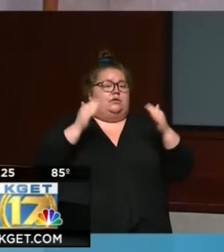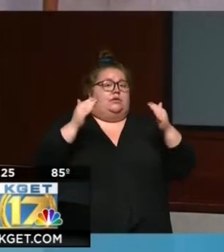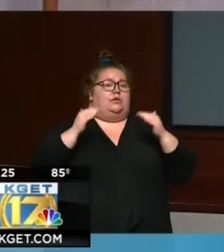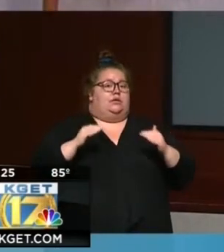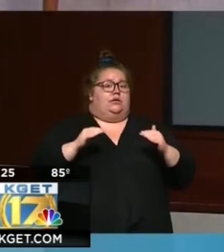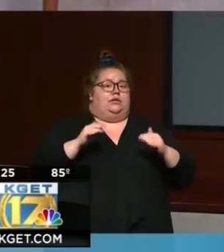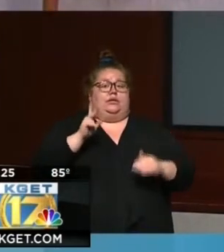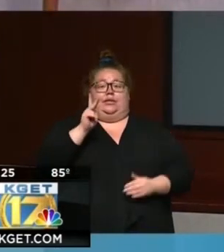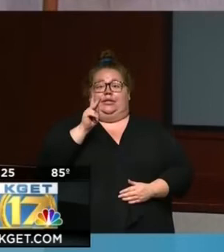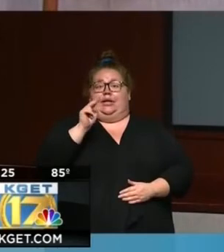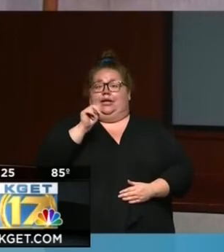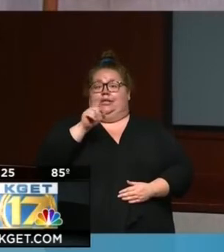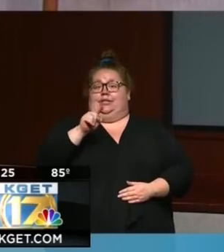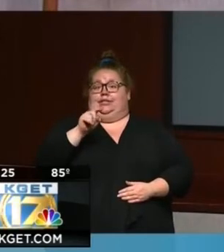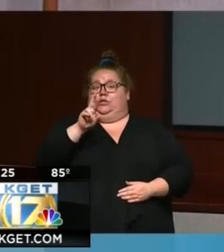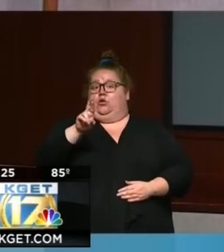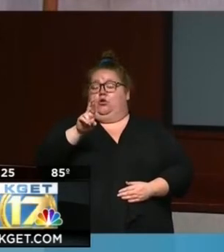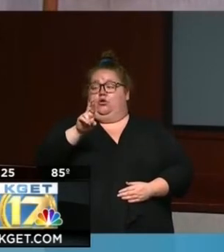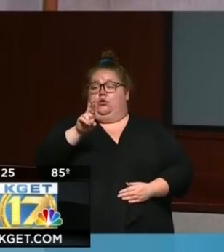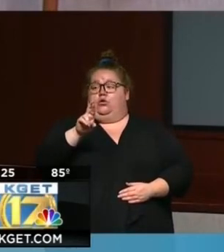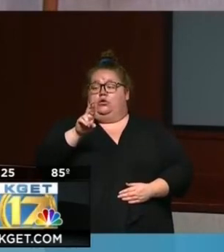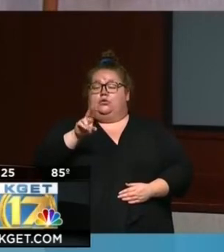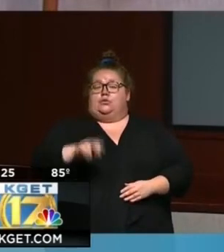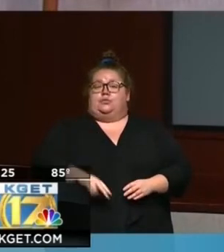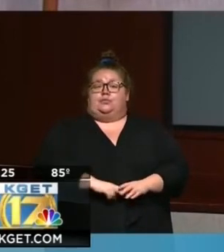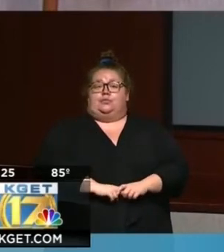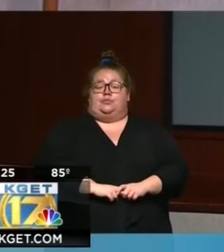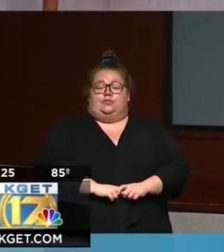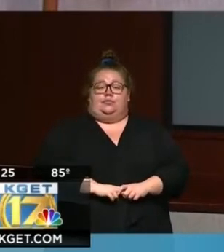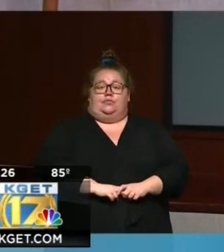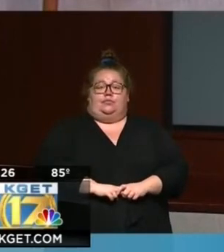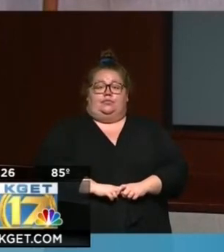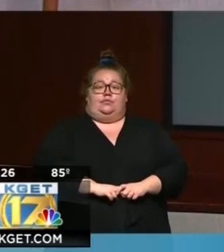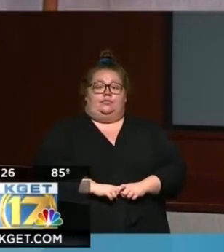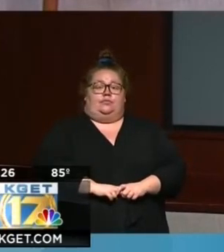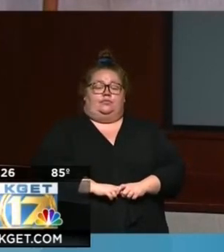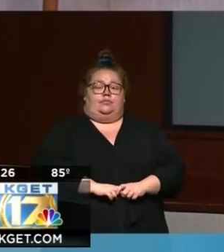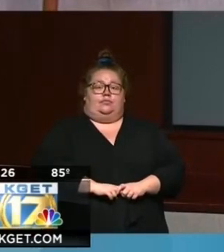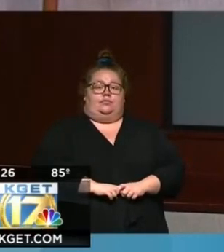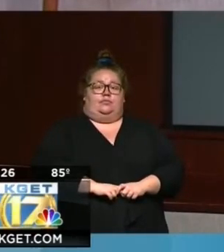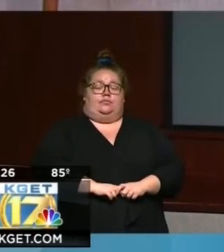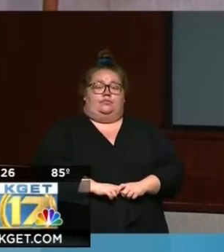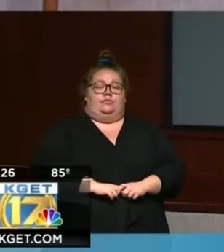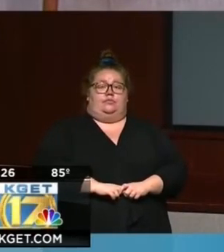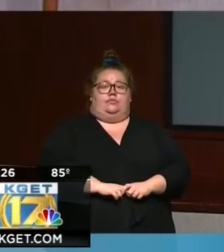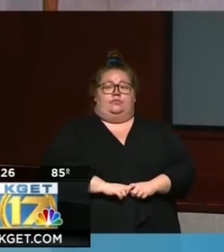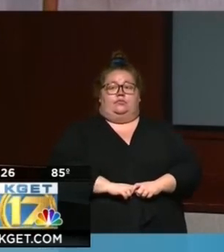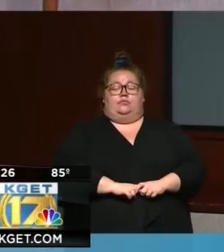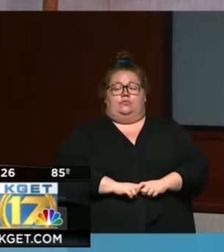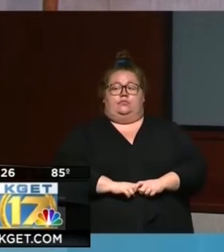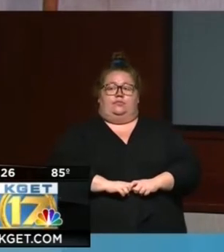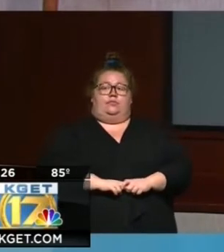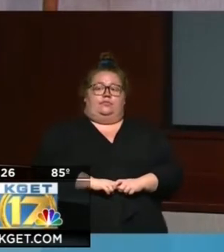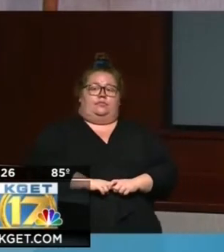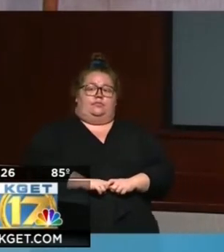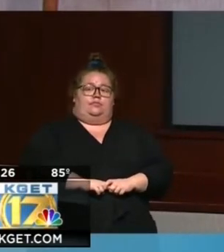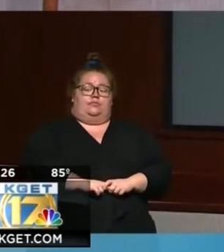Reporter: MUCH APPRECIATED. THANK YOU. THE NEXT OUTLET IS KNZR.